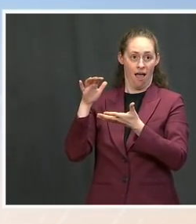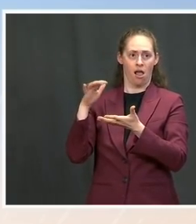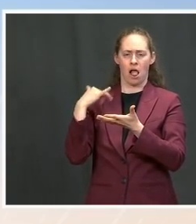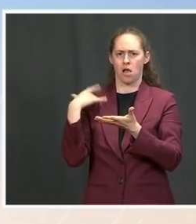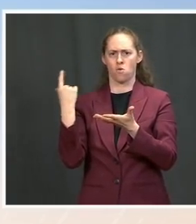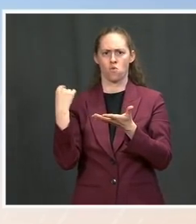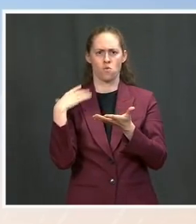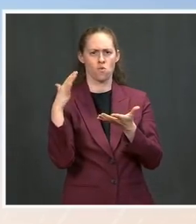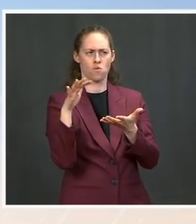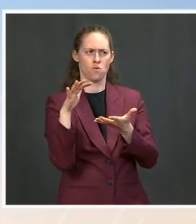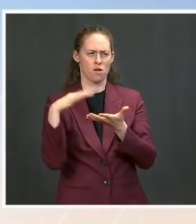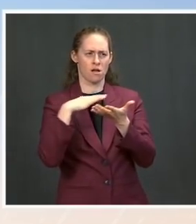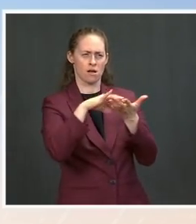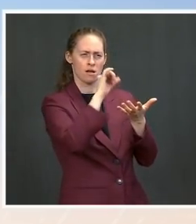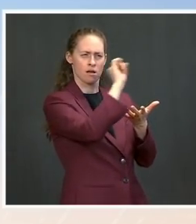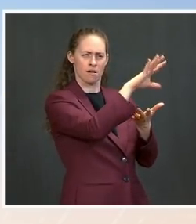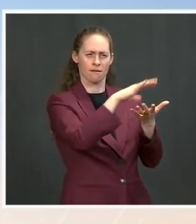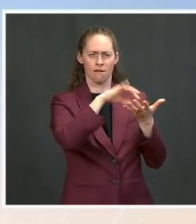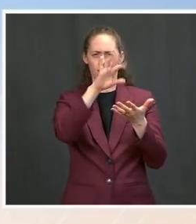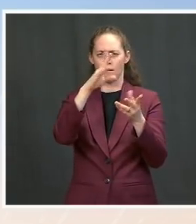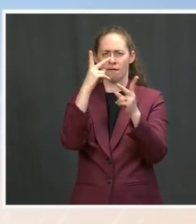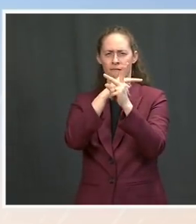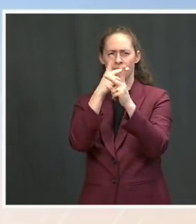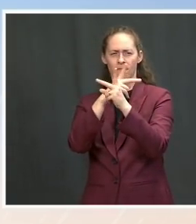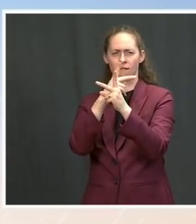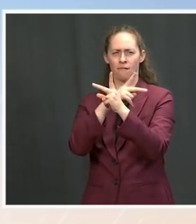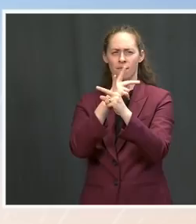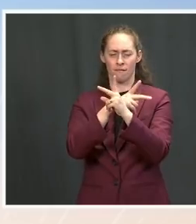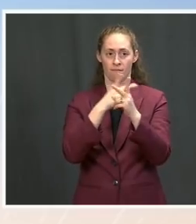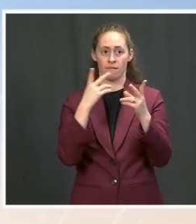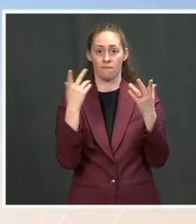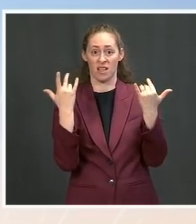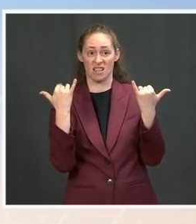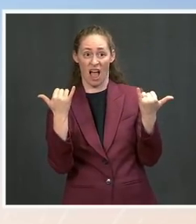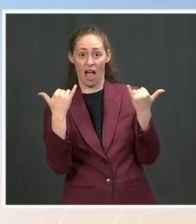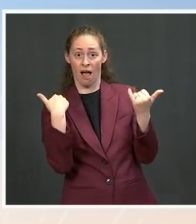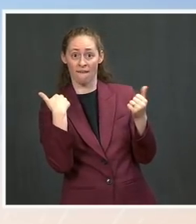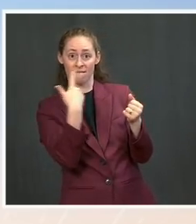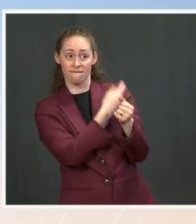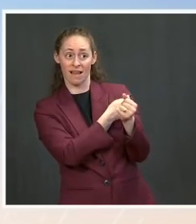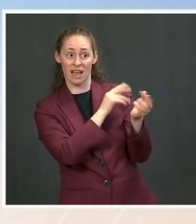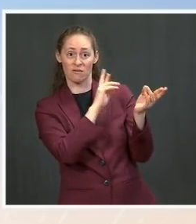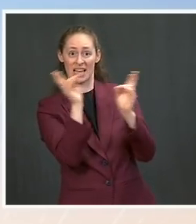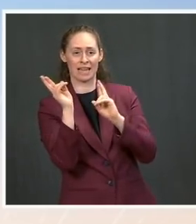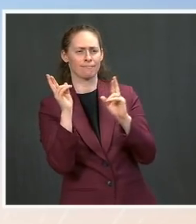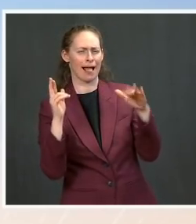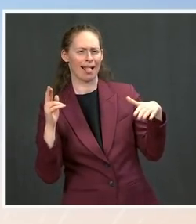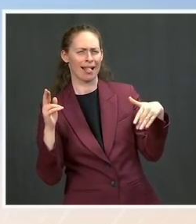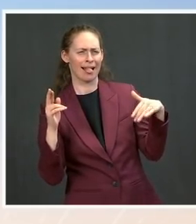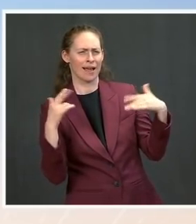So, right now, we have zero doses available. We hope to have about 10 million in the coming weeks,